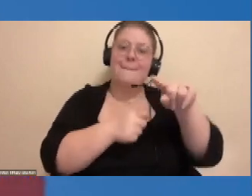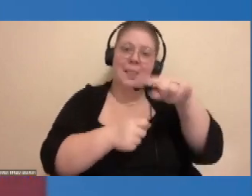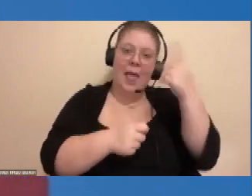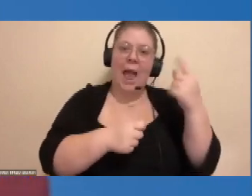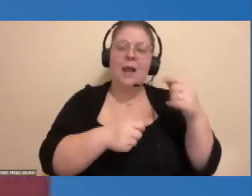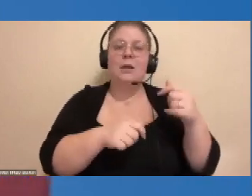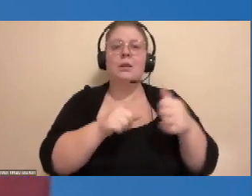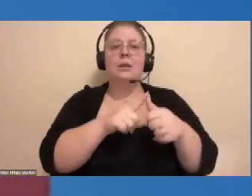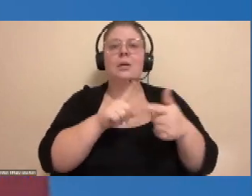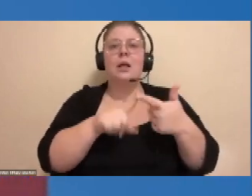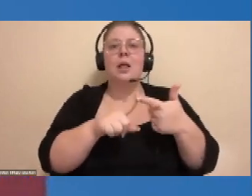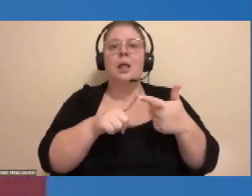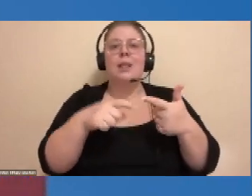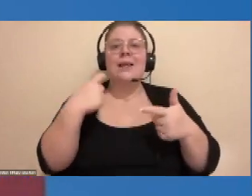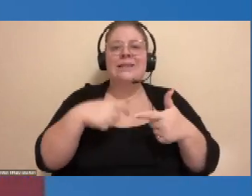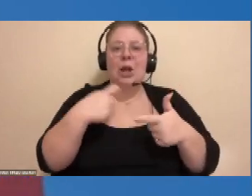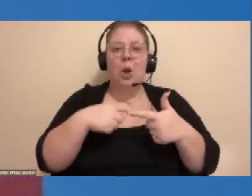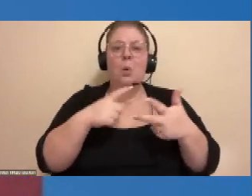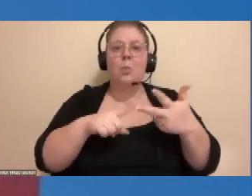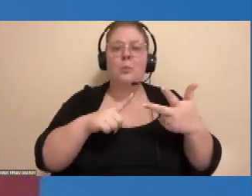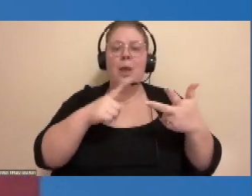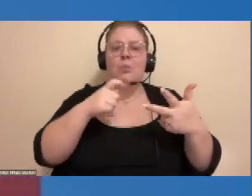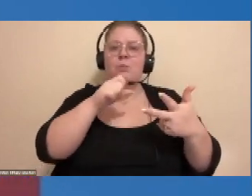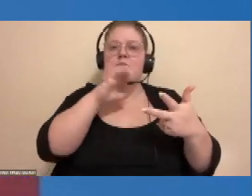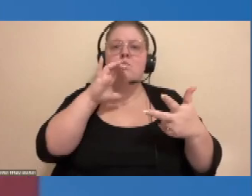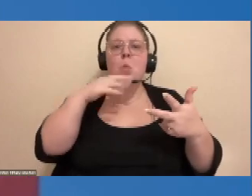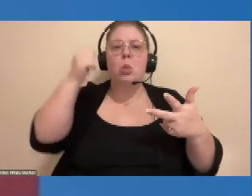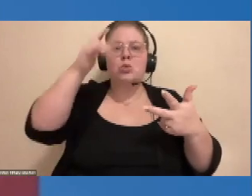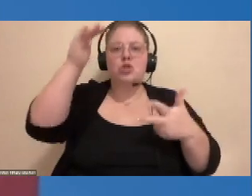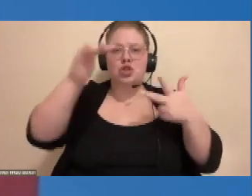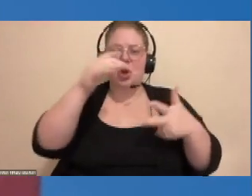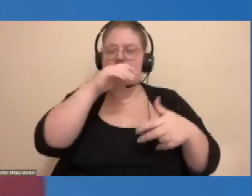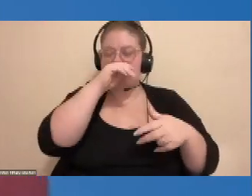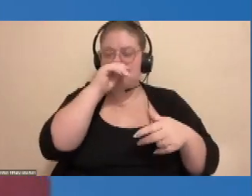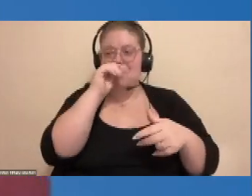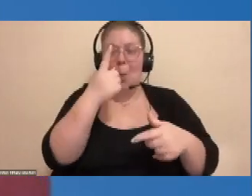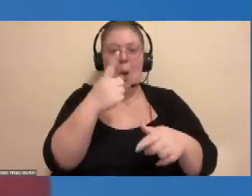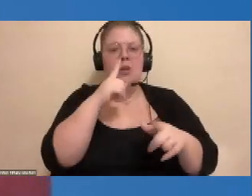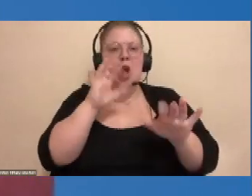And there's a pretty shocking statistic that at age 80,